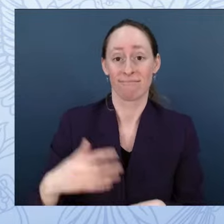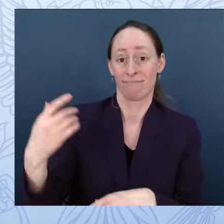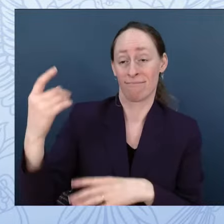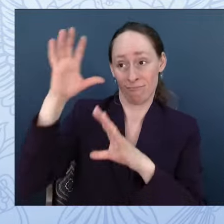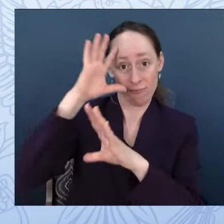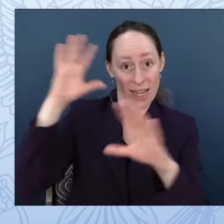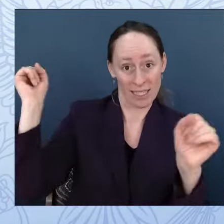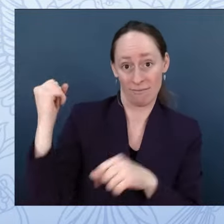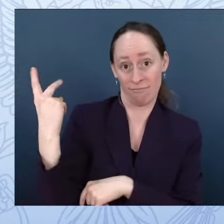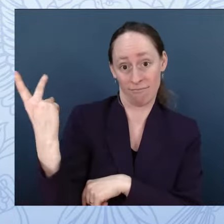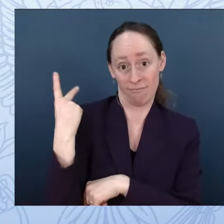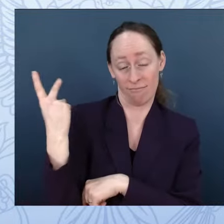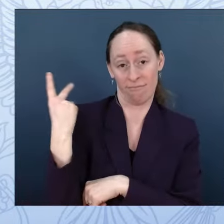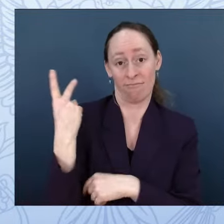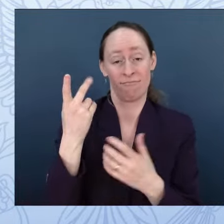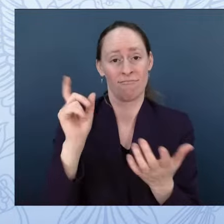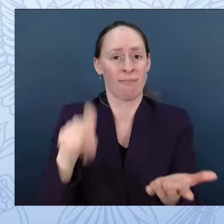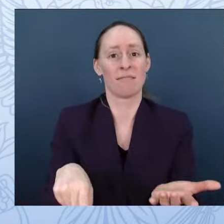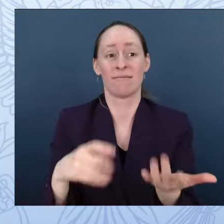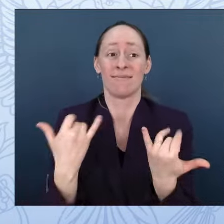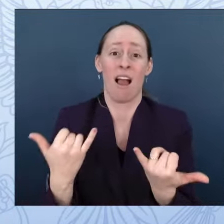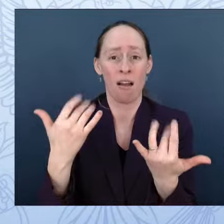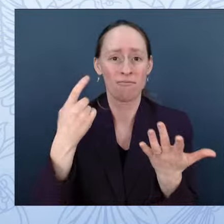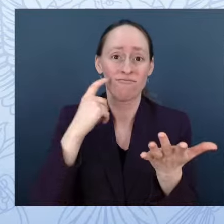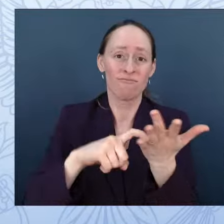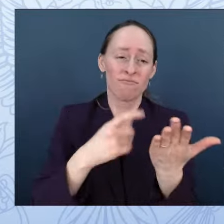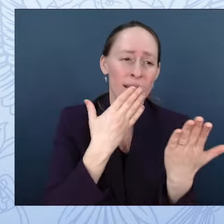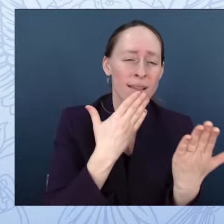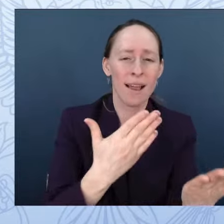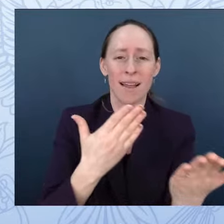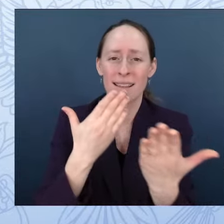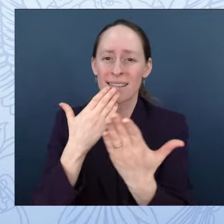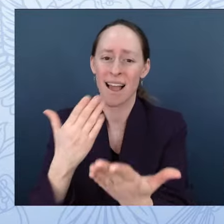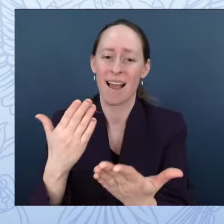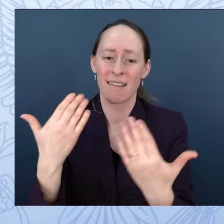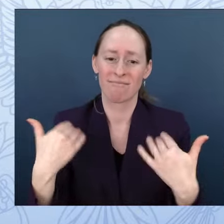serve a 150 million Americans, nearly half the country.